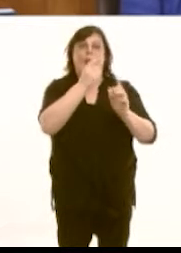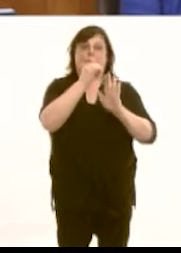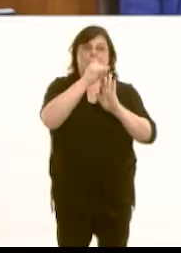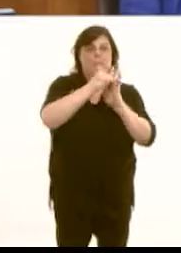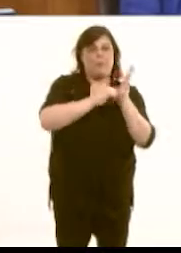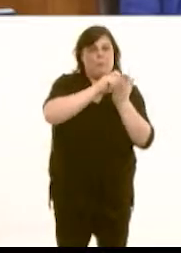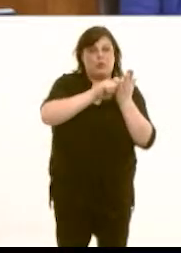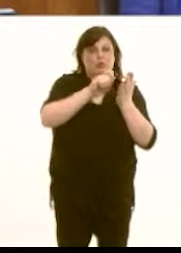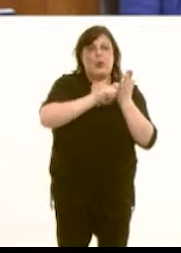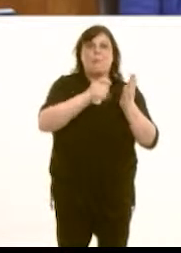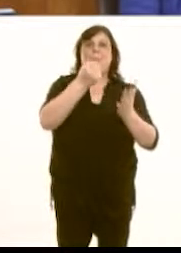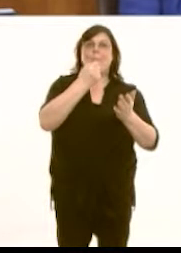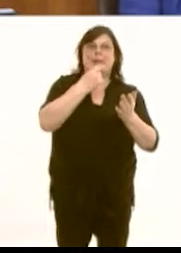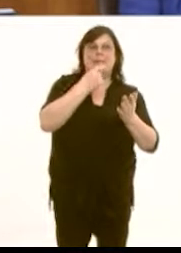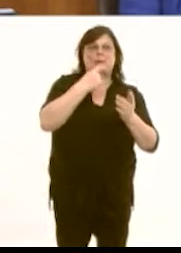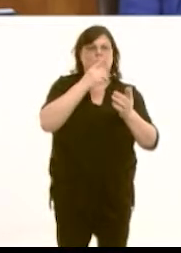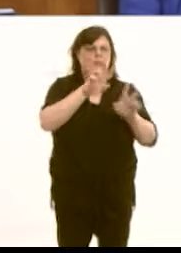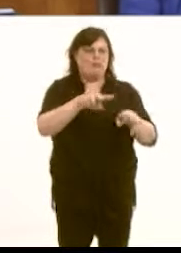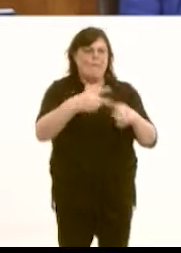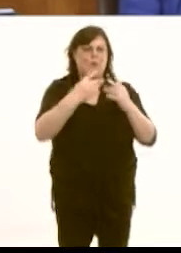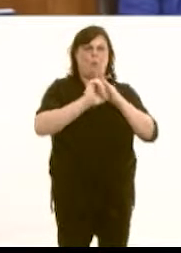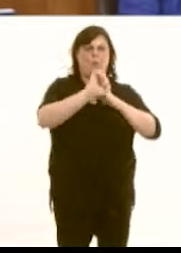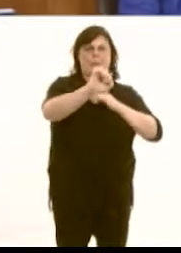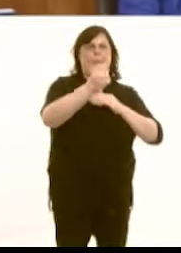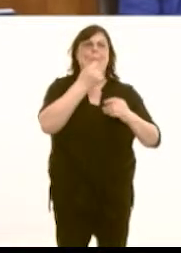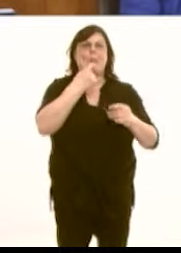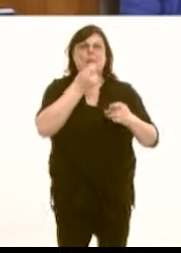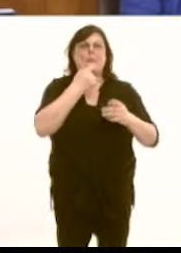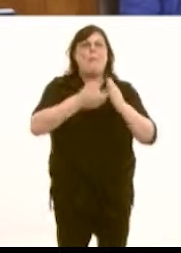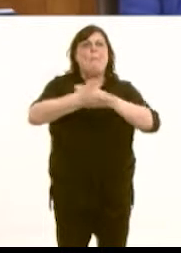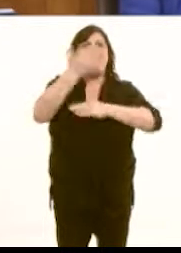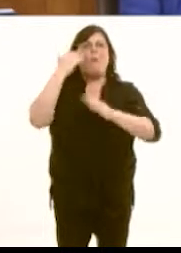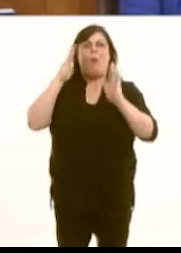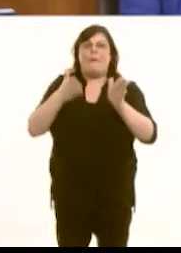These are all issues that, in years gone by, would have to be done by a GP, but it doesnít